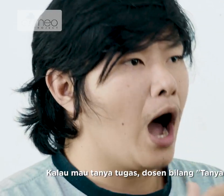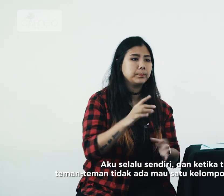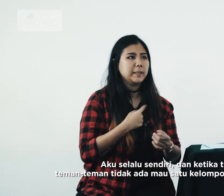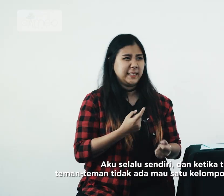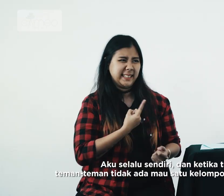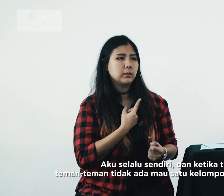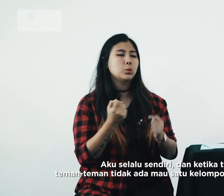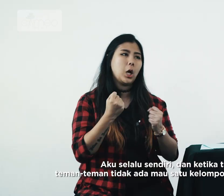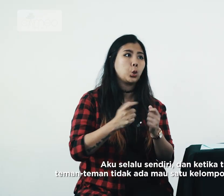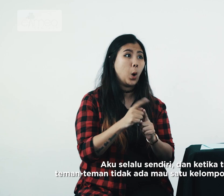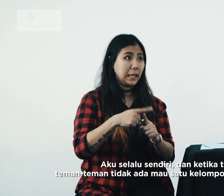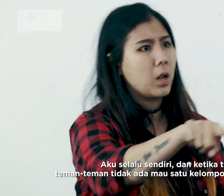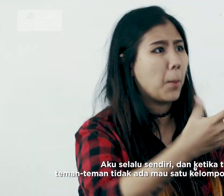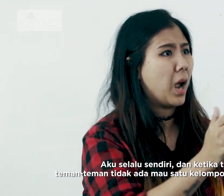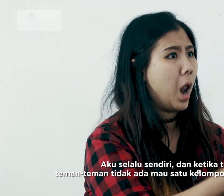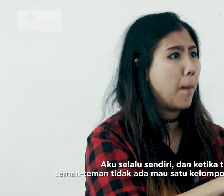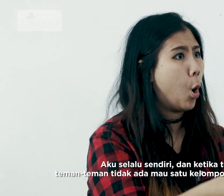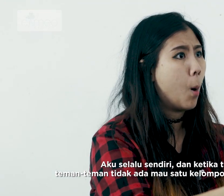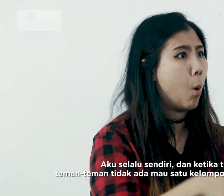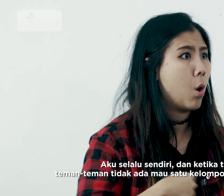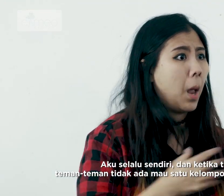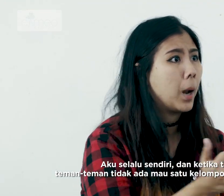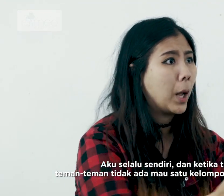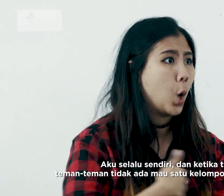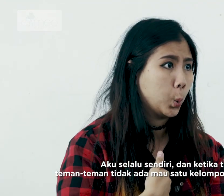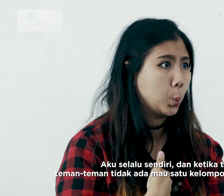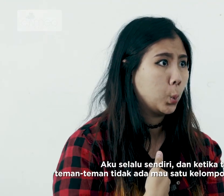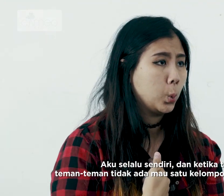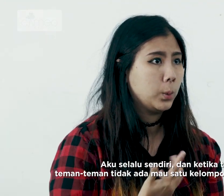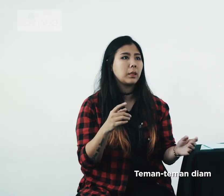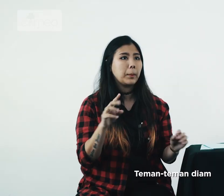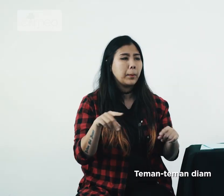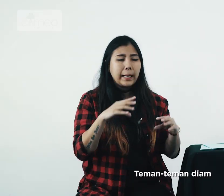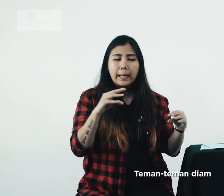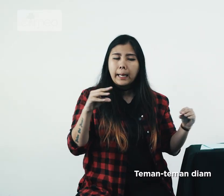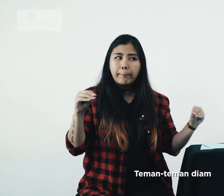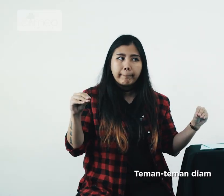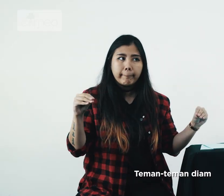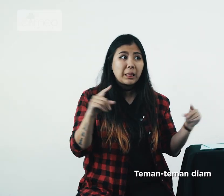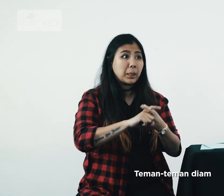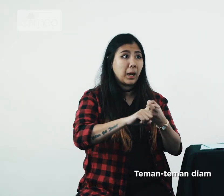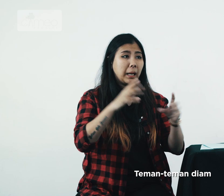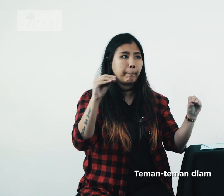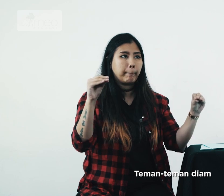I was always alone, and for assignments, my friends didn't want to be in one group with me, or help me. My friends were silent.